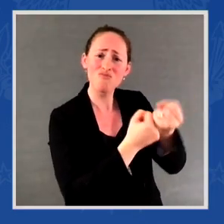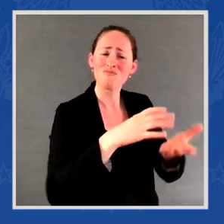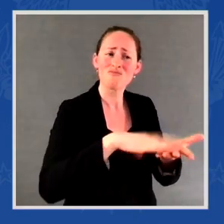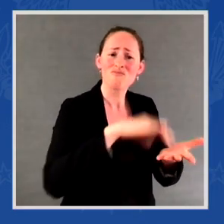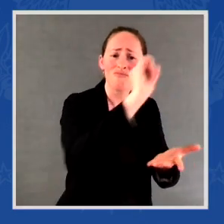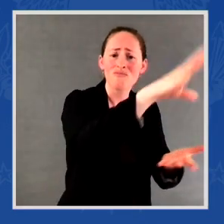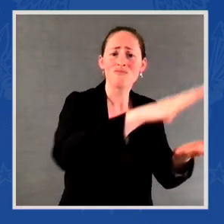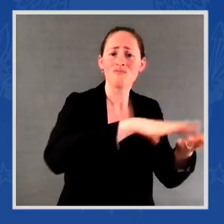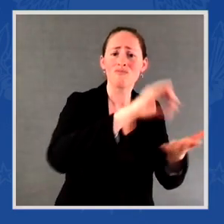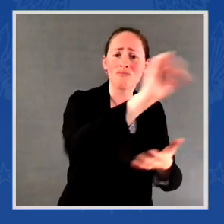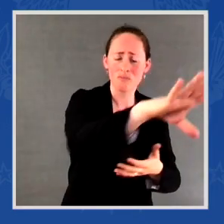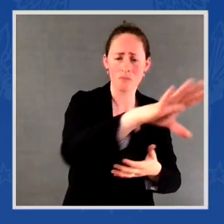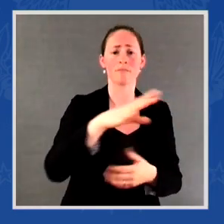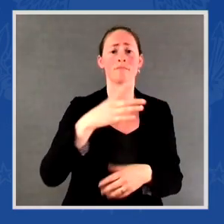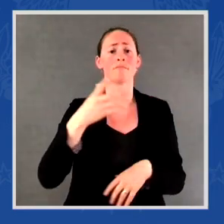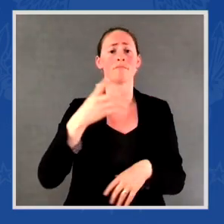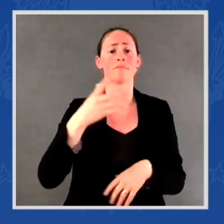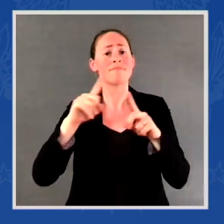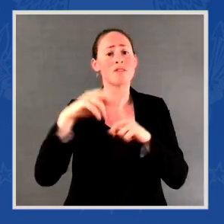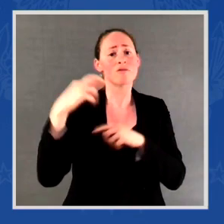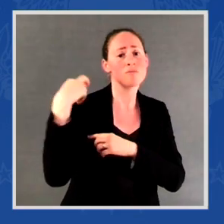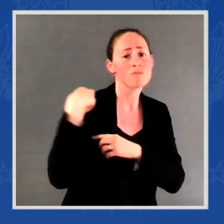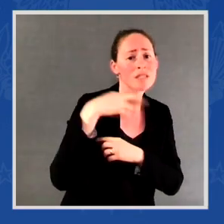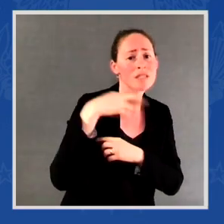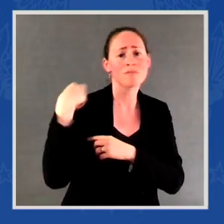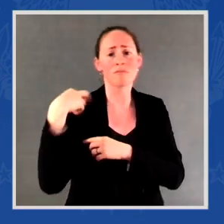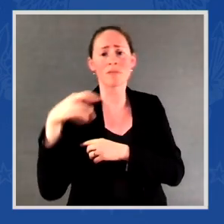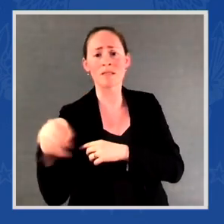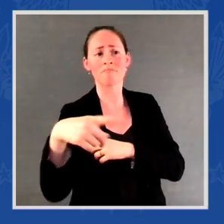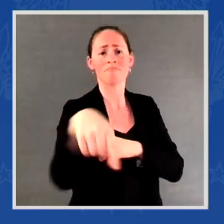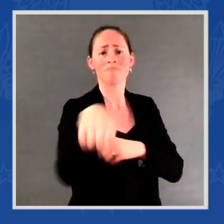for congregants; my friend Reverend Barber is here, as I said,